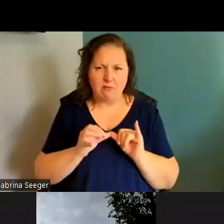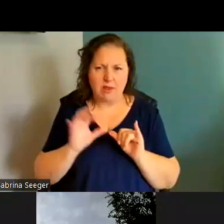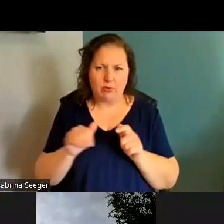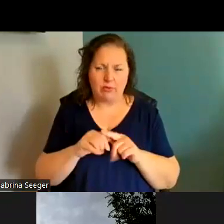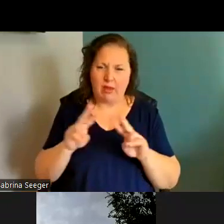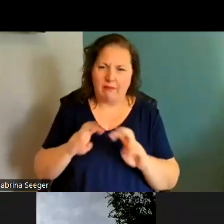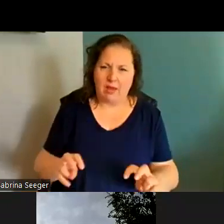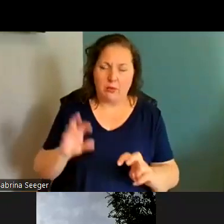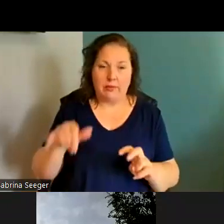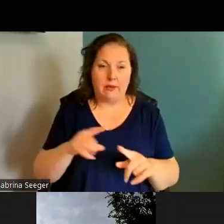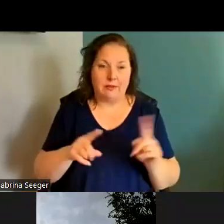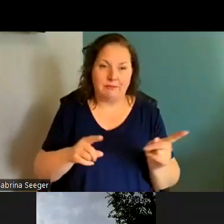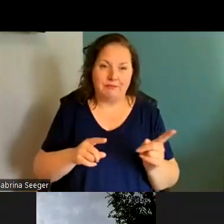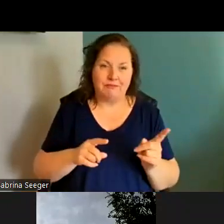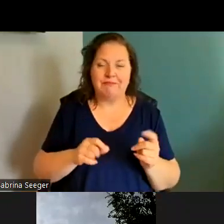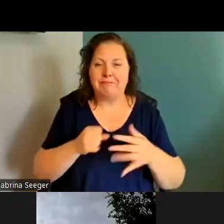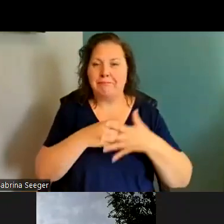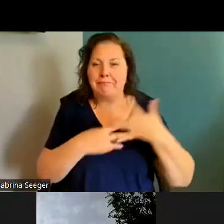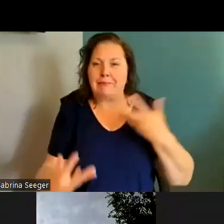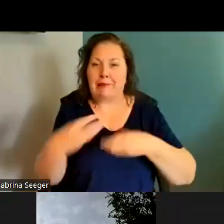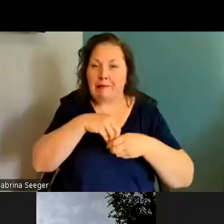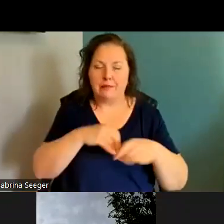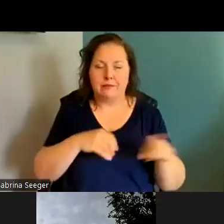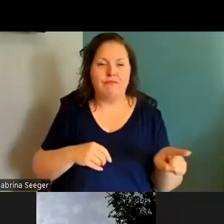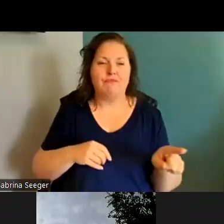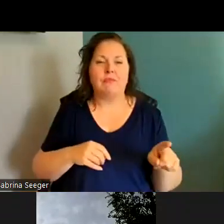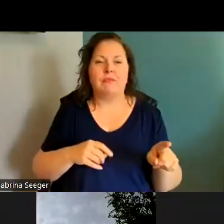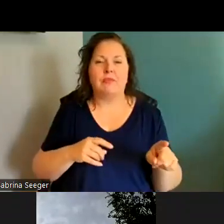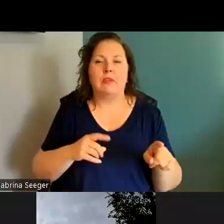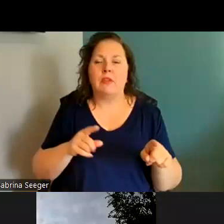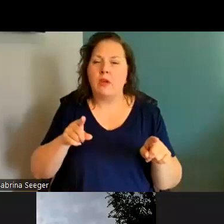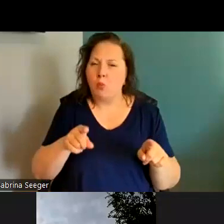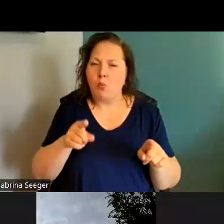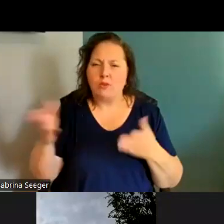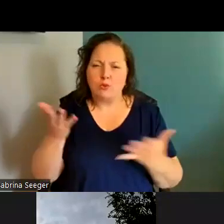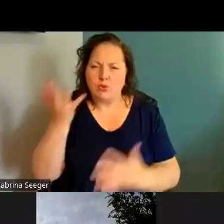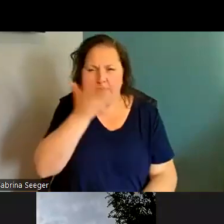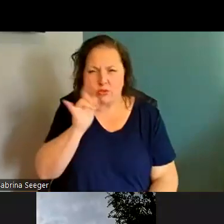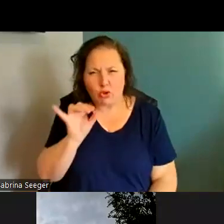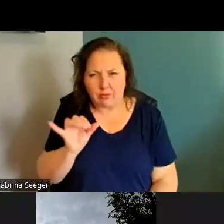It's one of the many questions in a row. And what could services look like? Yeah,